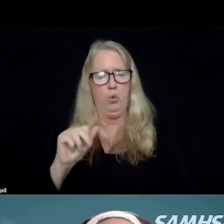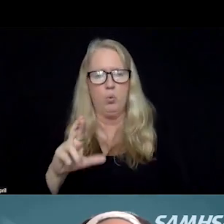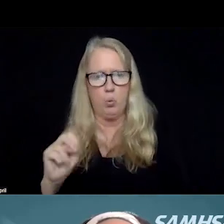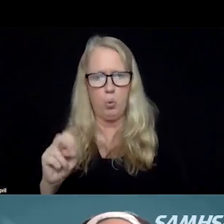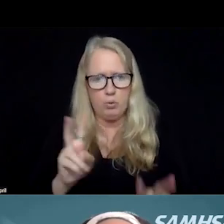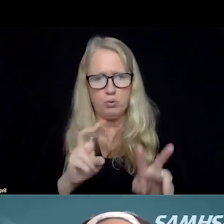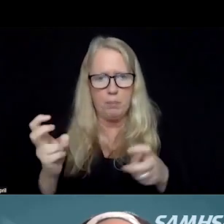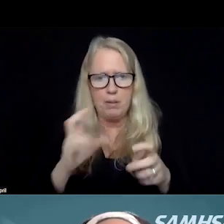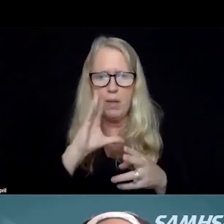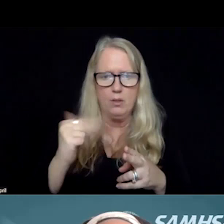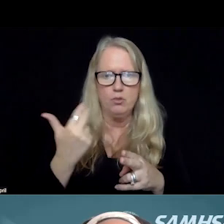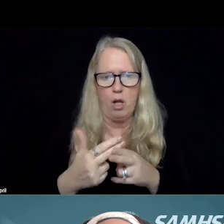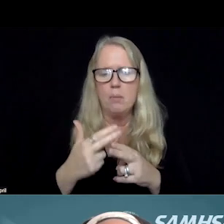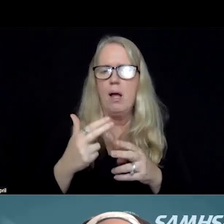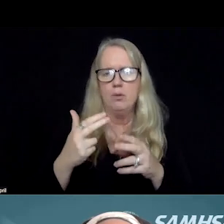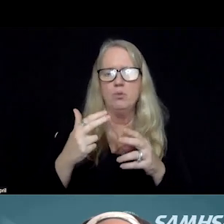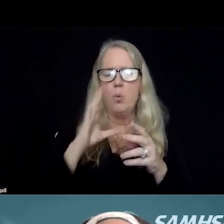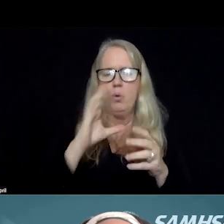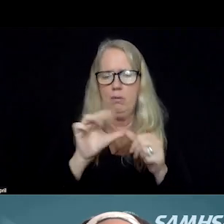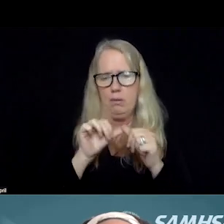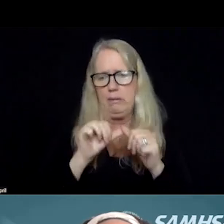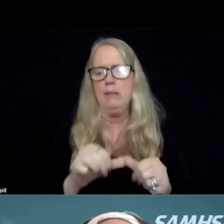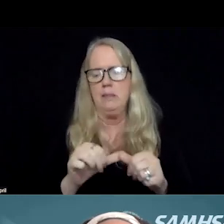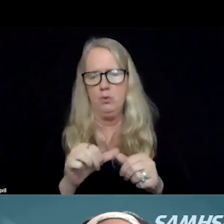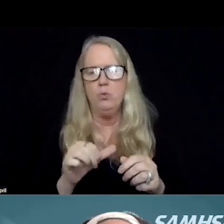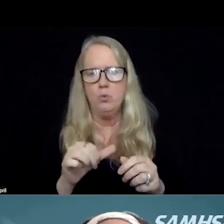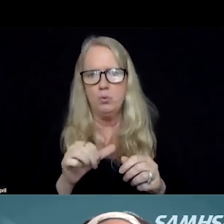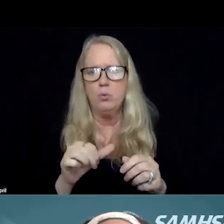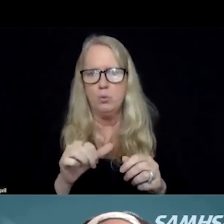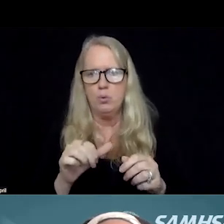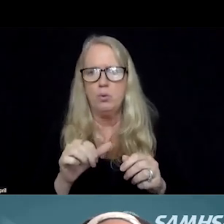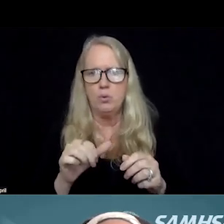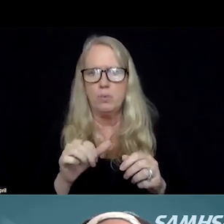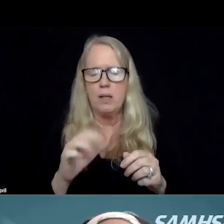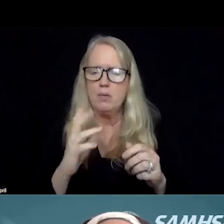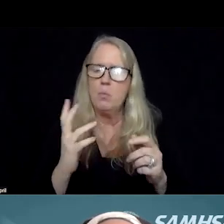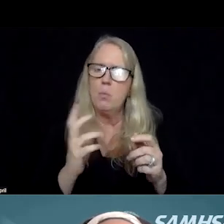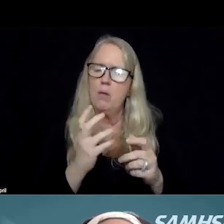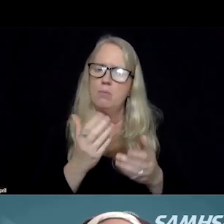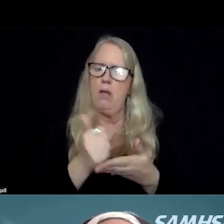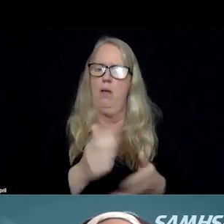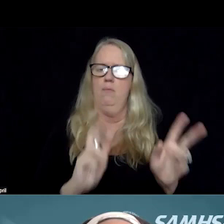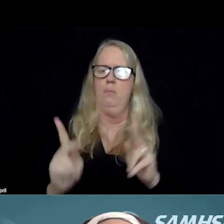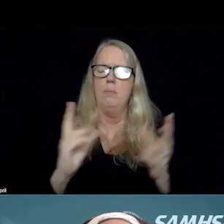GROUP, BUT I WOULD JUST CONTINUE THAT THESE ARE OPPORTUNITIES